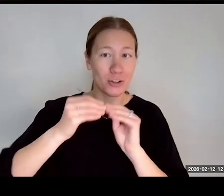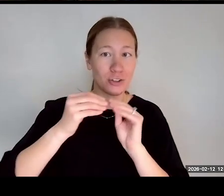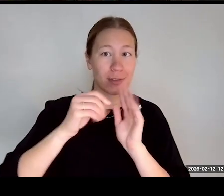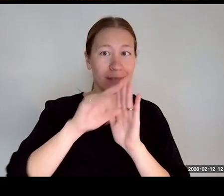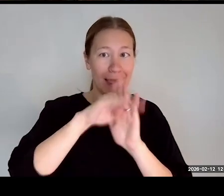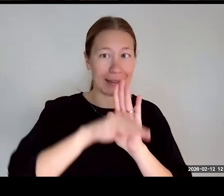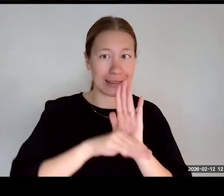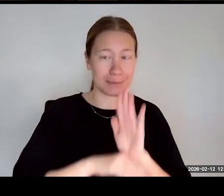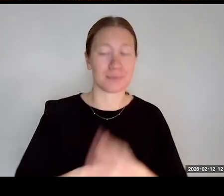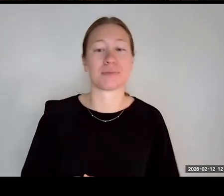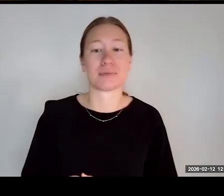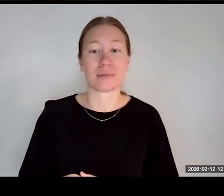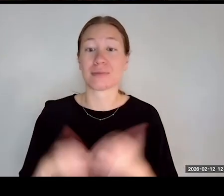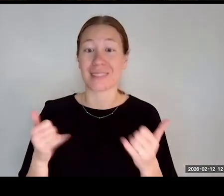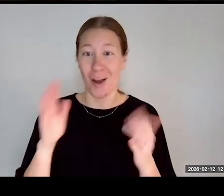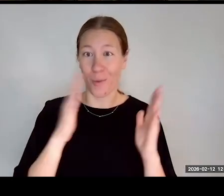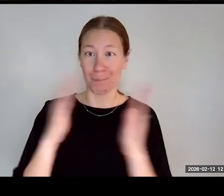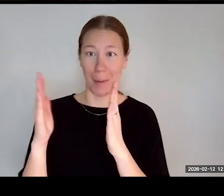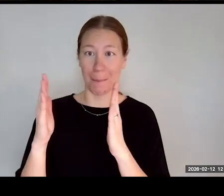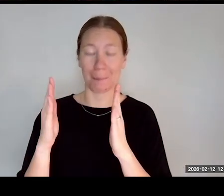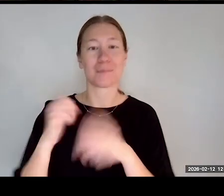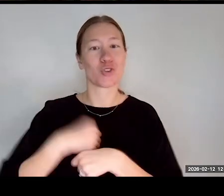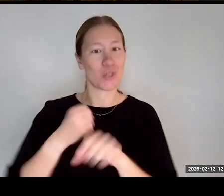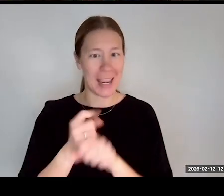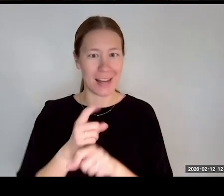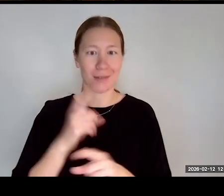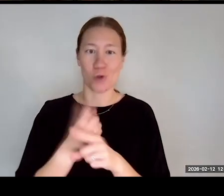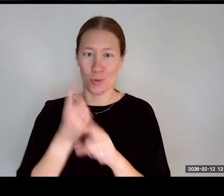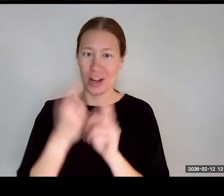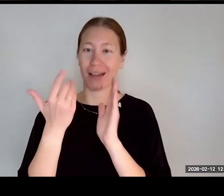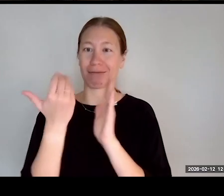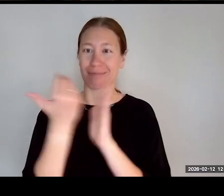and it's going to create a true numbered list item, which is great. And instead of going down